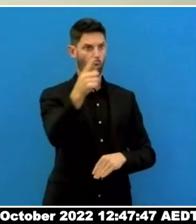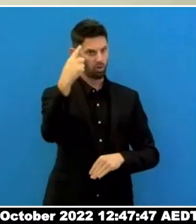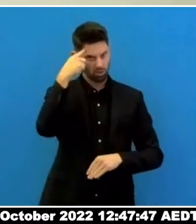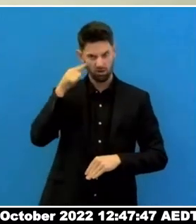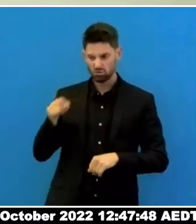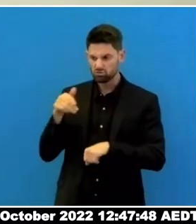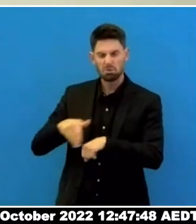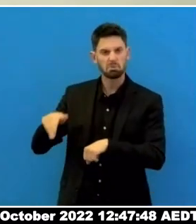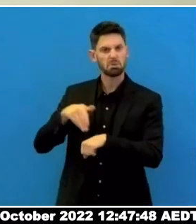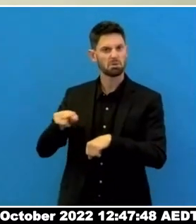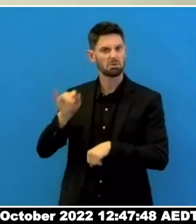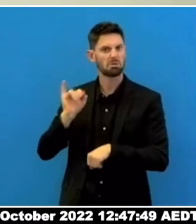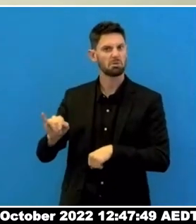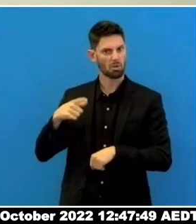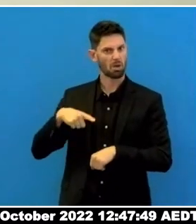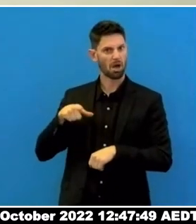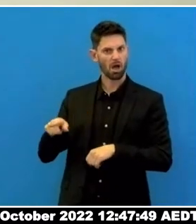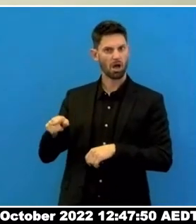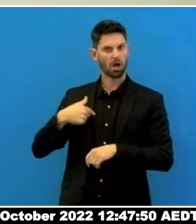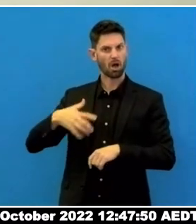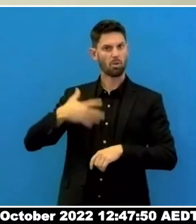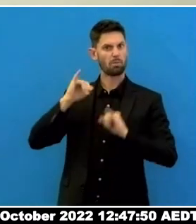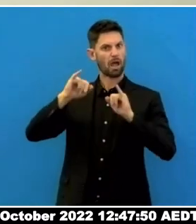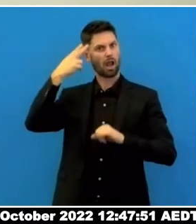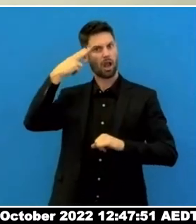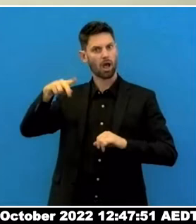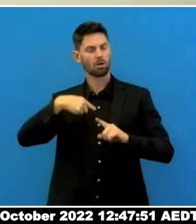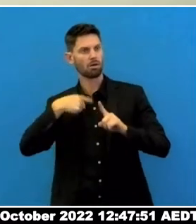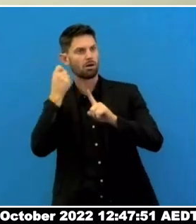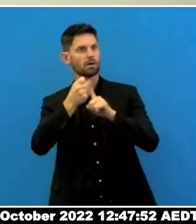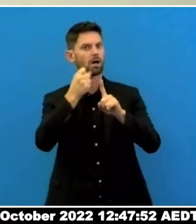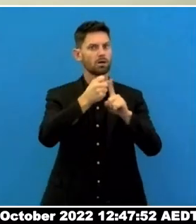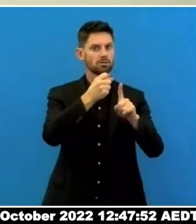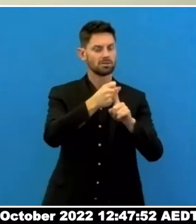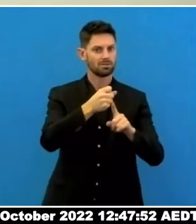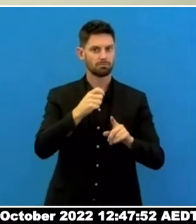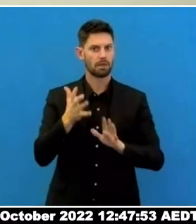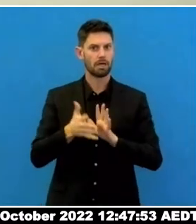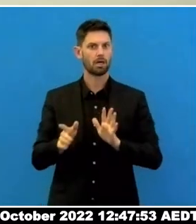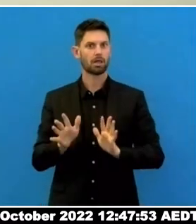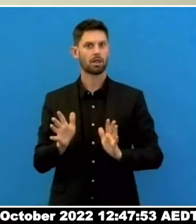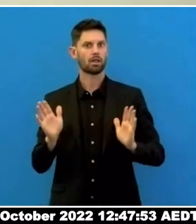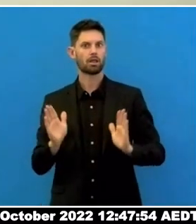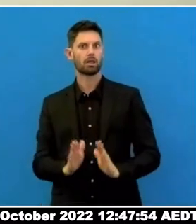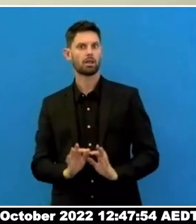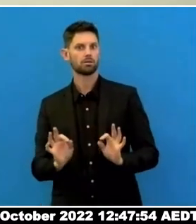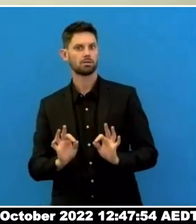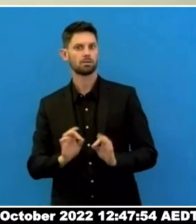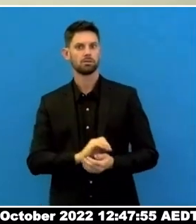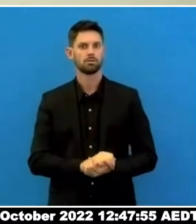if they complain or self advocate about the quality of services and supports. Many clients and people have come from a situation